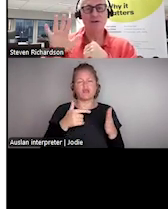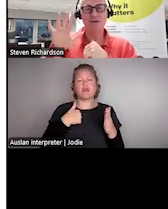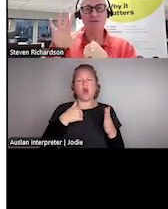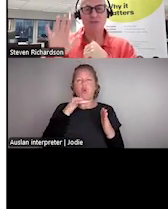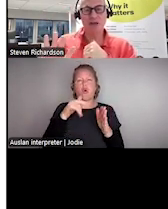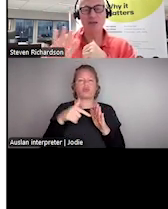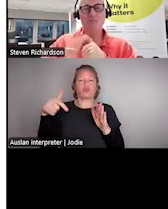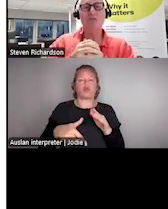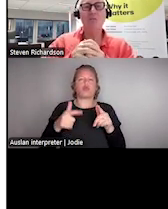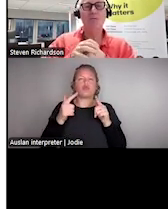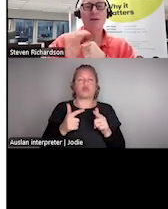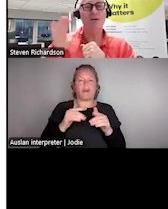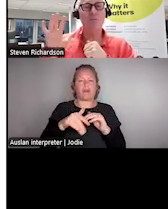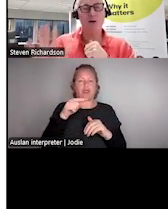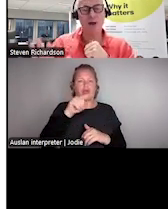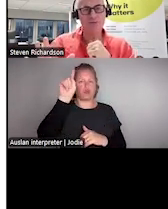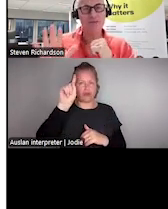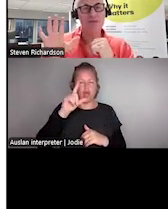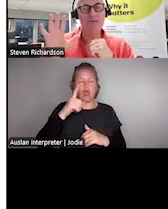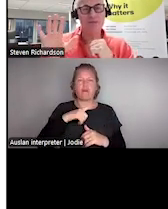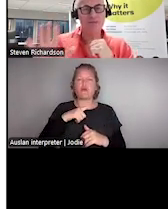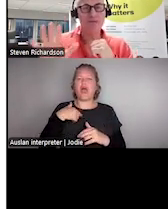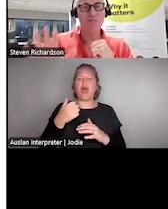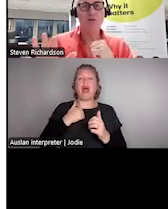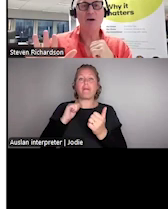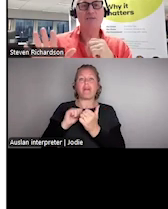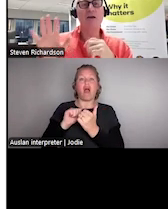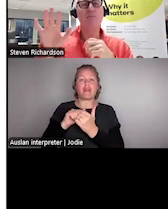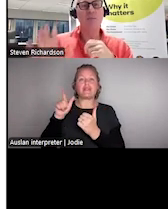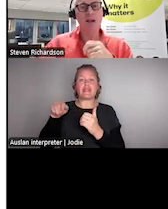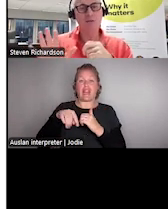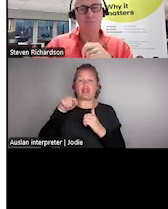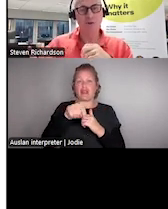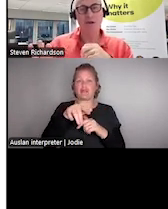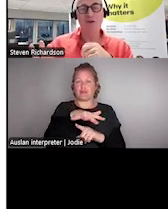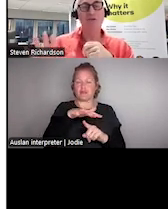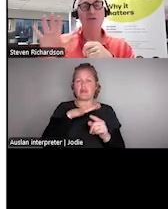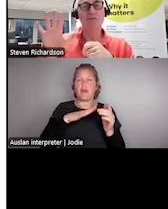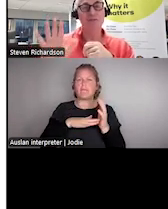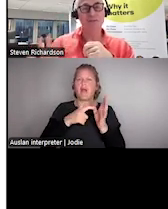that today because we have our partners in this enterprise, Marlin Communications, who have a